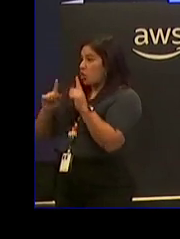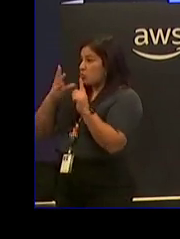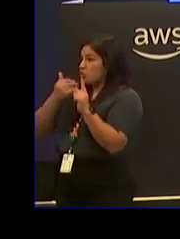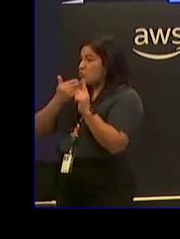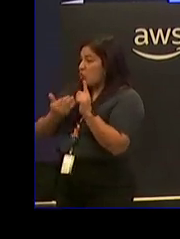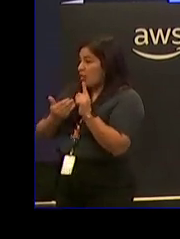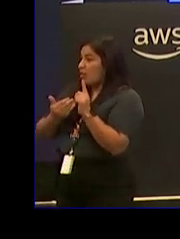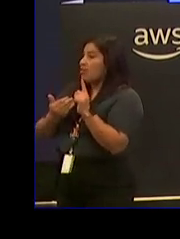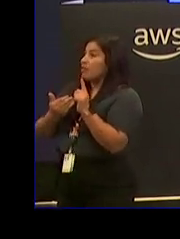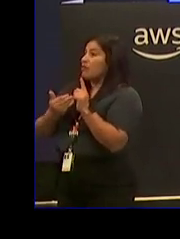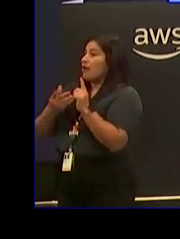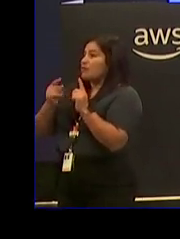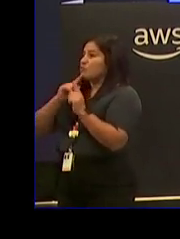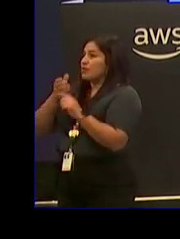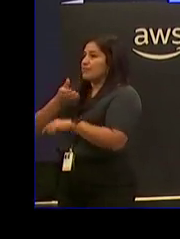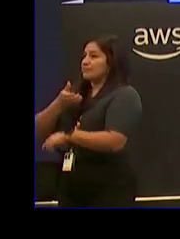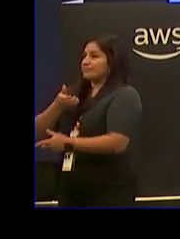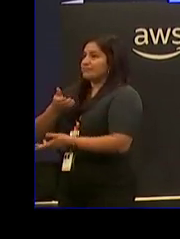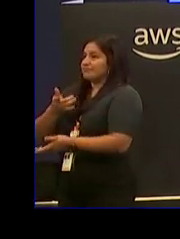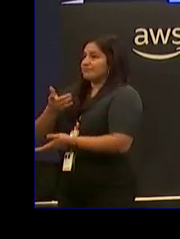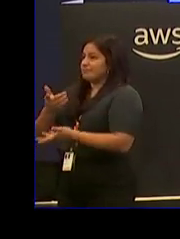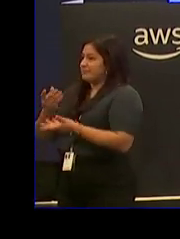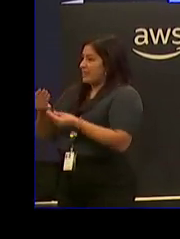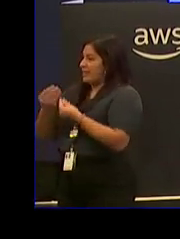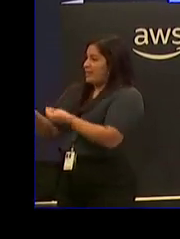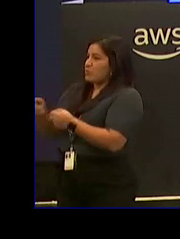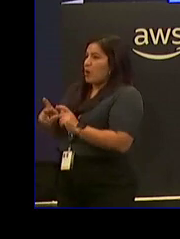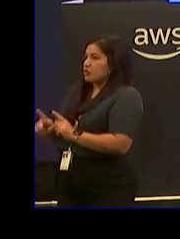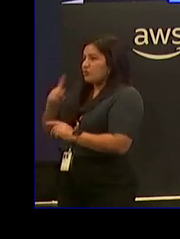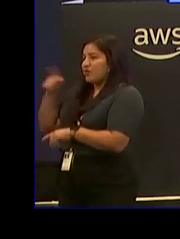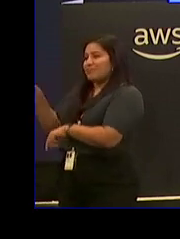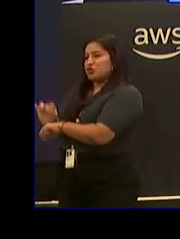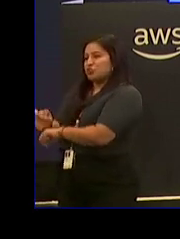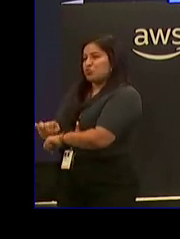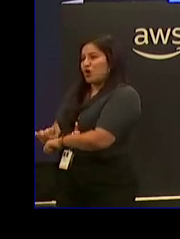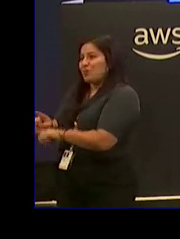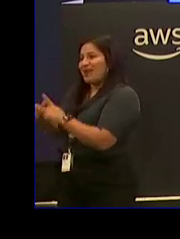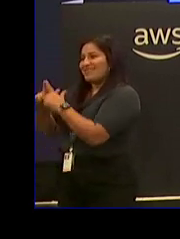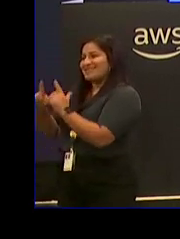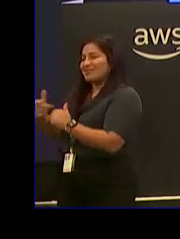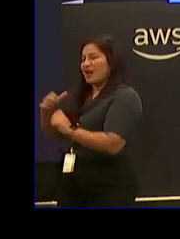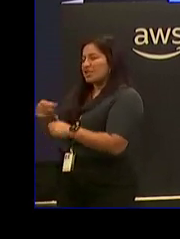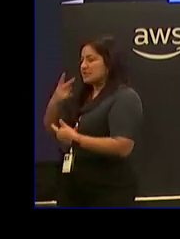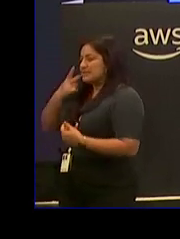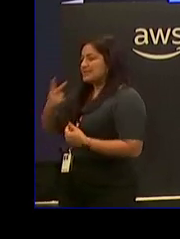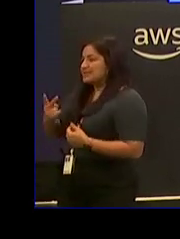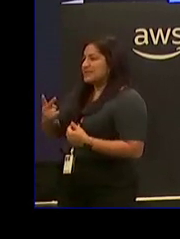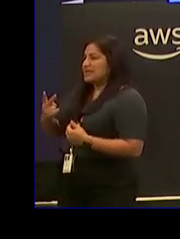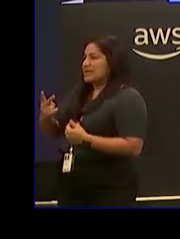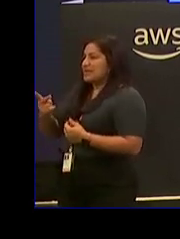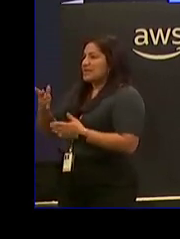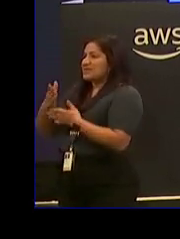and it's enabled him to do his work, but at the time I could also see that it made mistakes, it was error prone